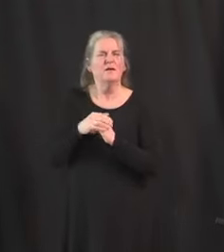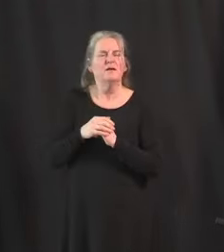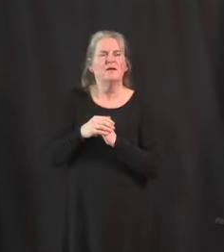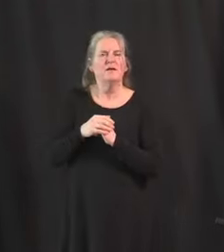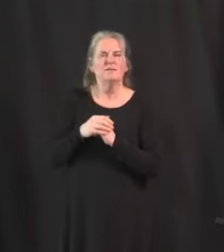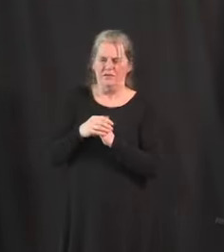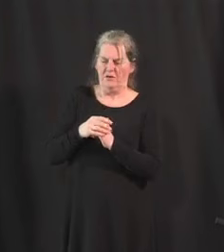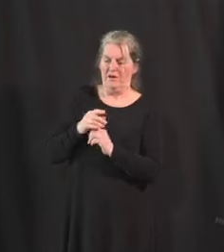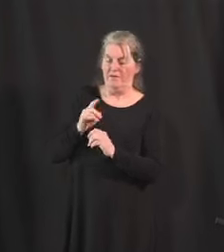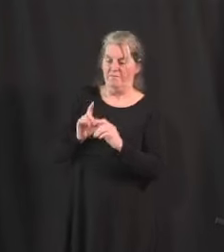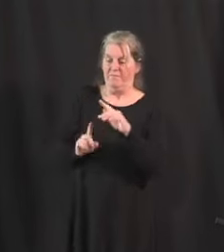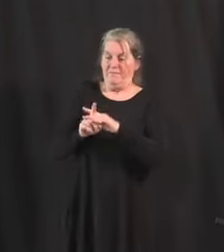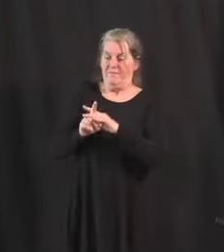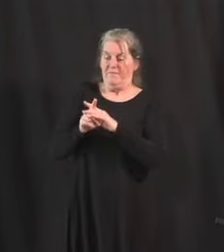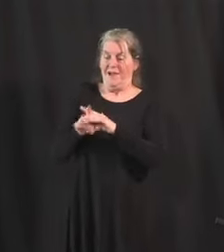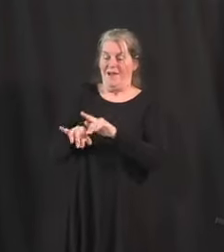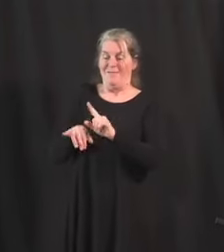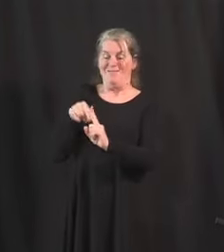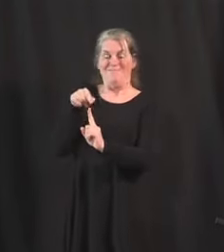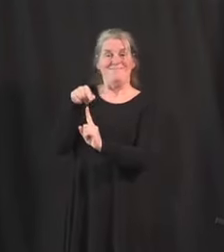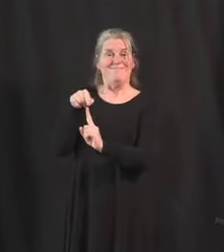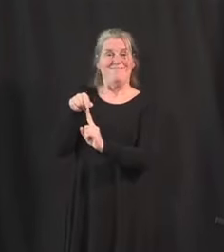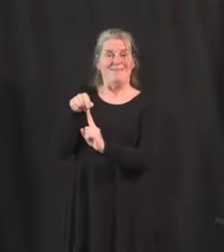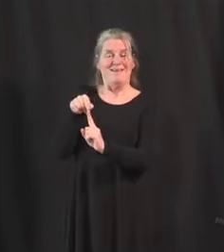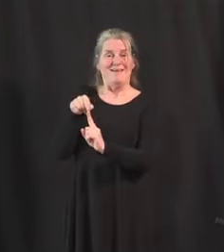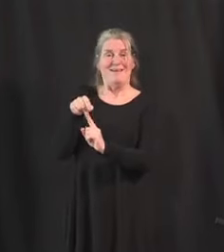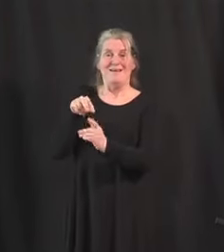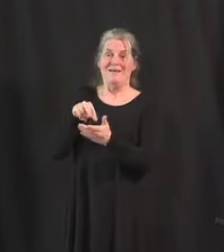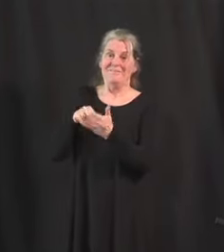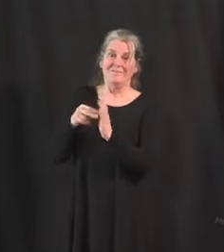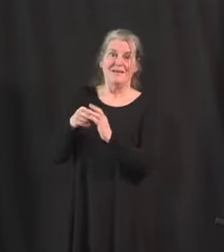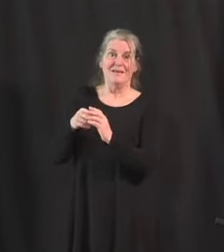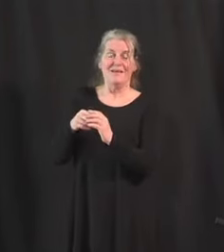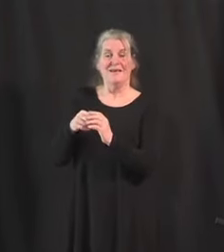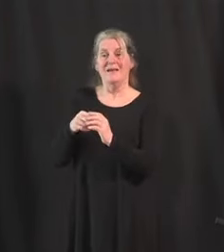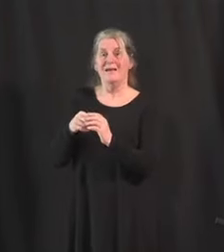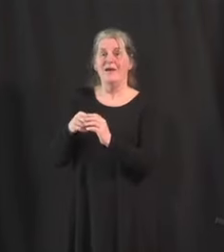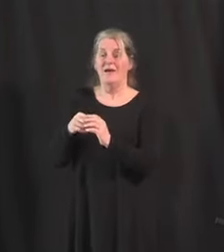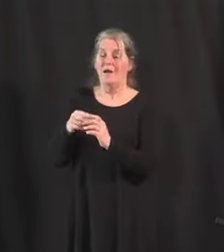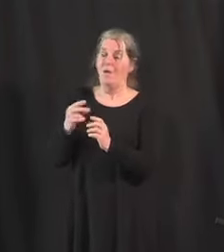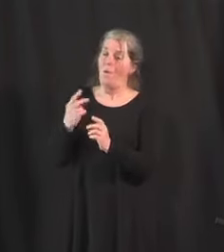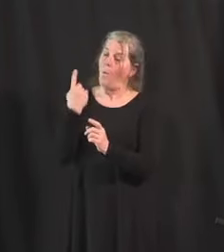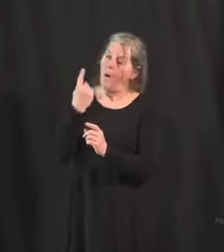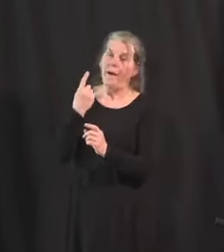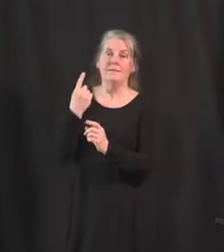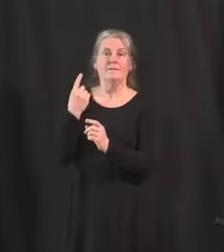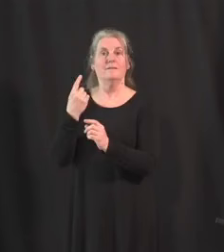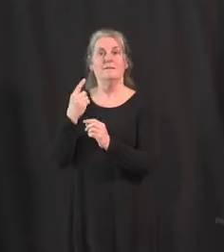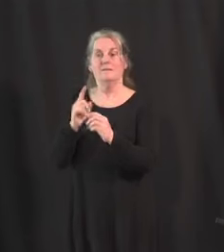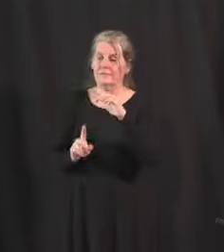COMMUNITY SPREAD, IT WOULDN'T NECESSARILY MEAN THAT IT'S NOW ALL OVER YUKON. WE WOULD STILL BE CONTAINING